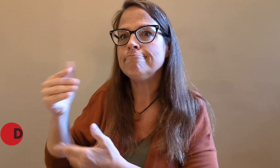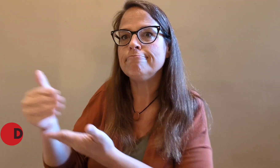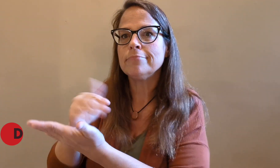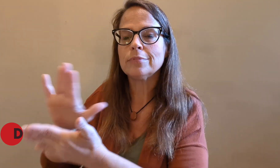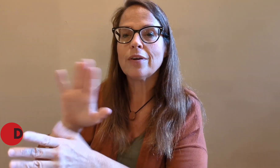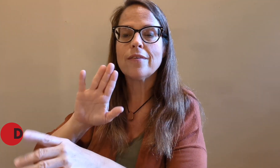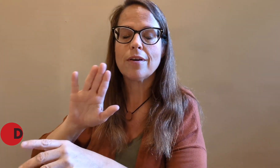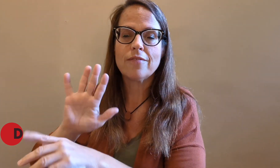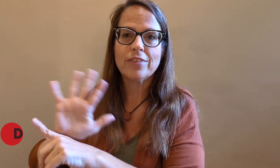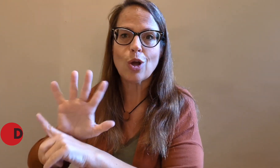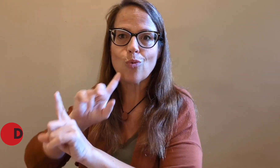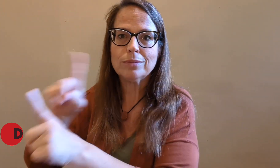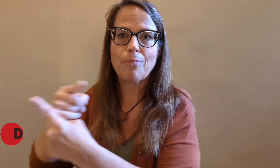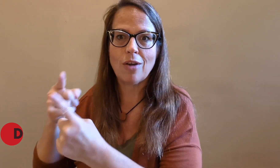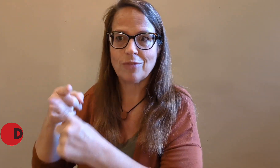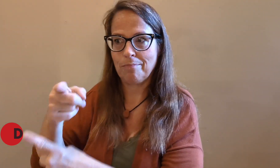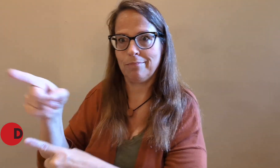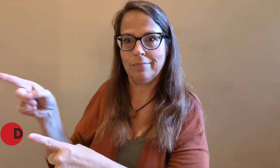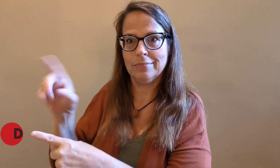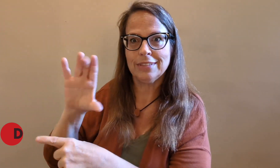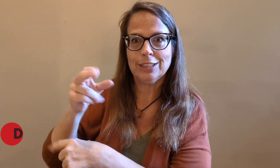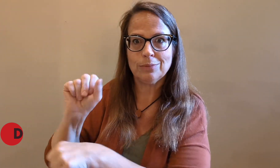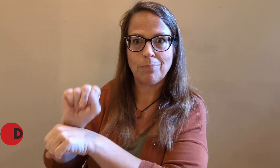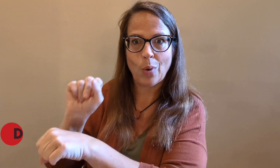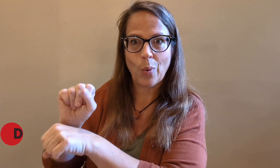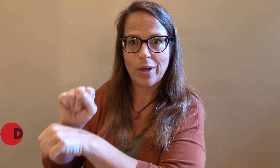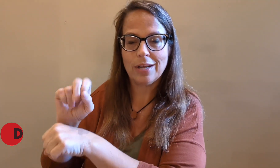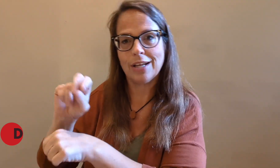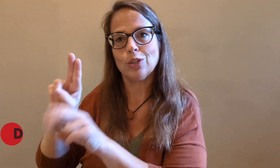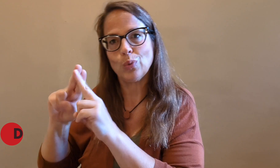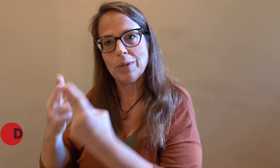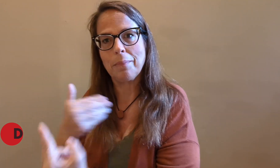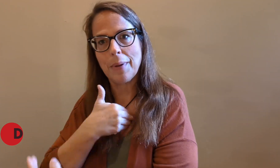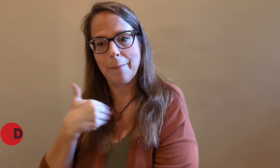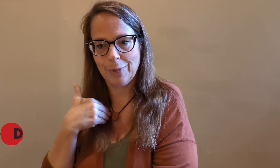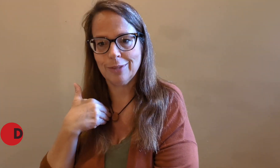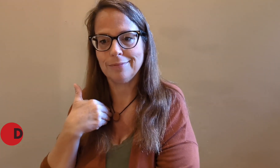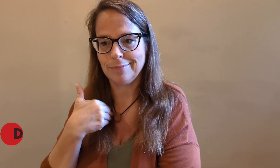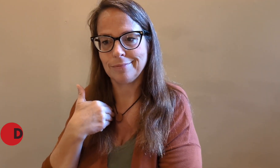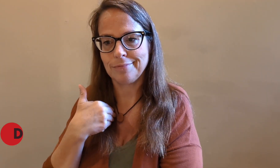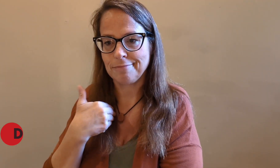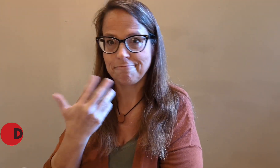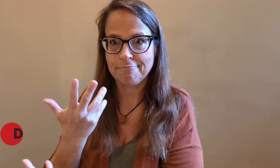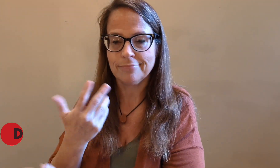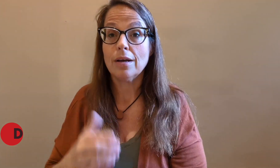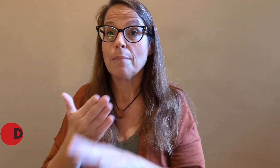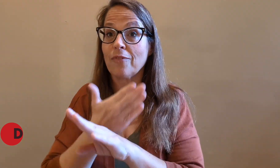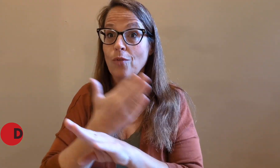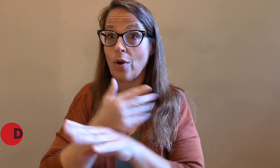from CHS employees and members of the union. Before this current strike started,